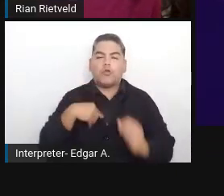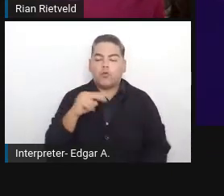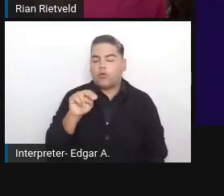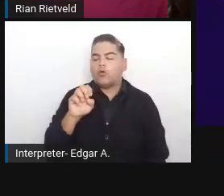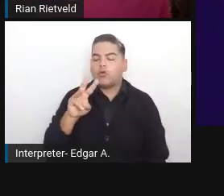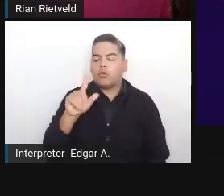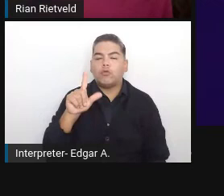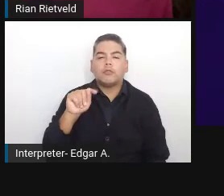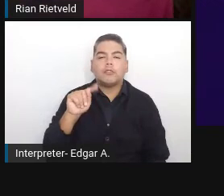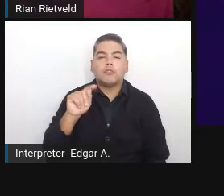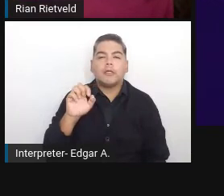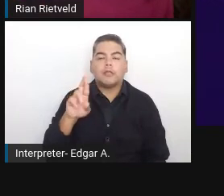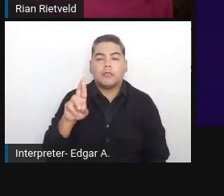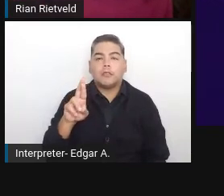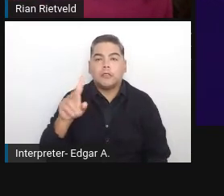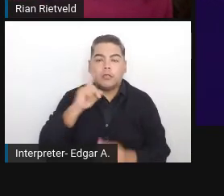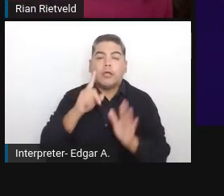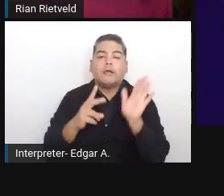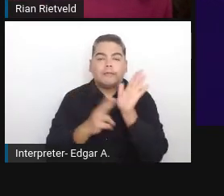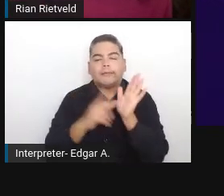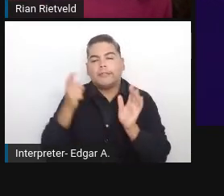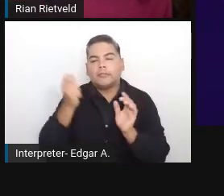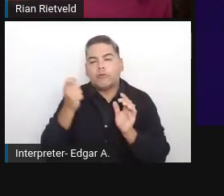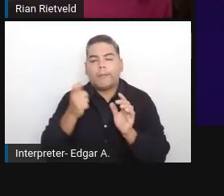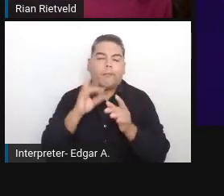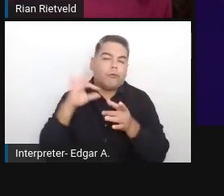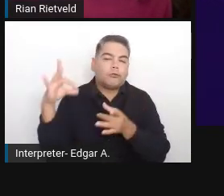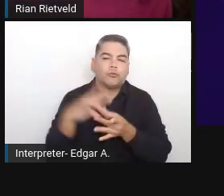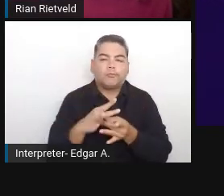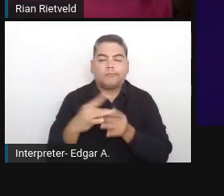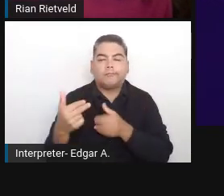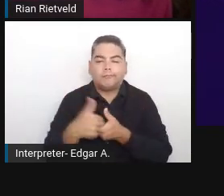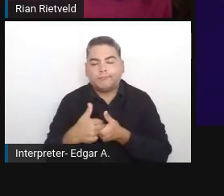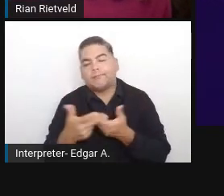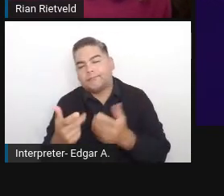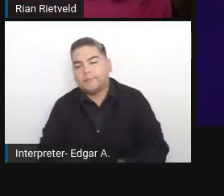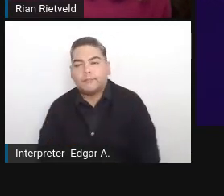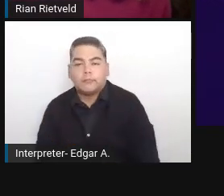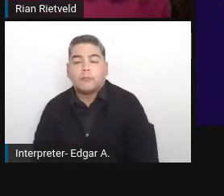Also the screen reader will announce that there are problems with your submission.